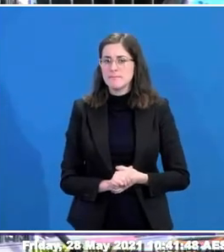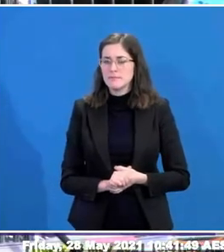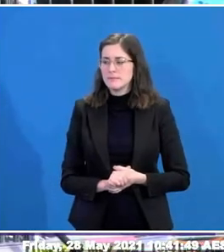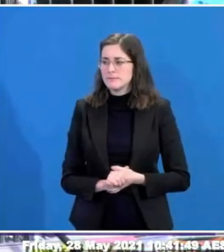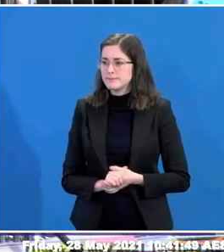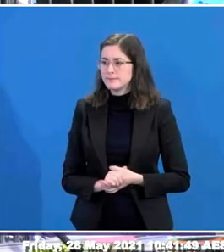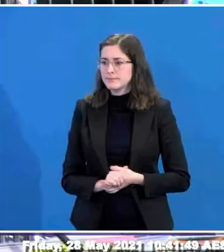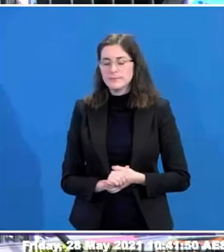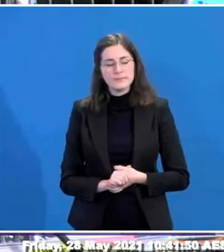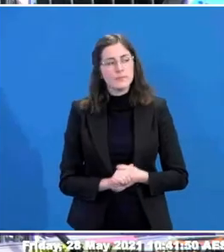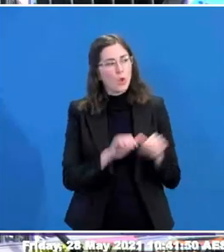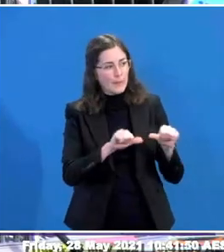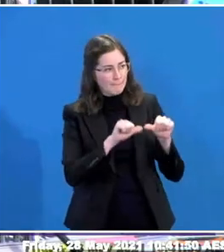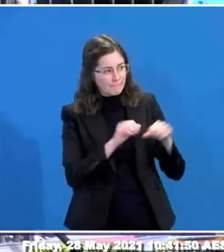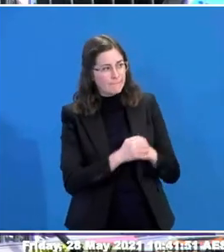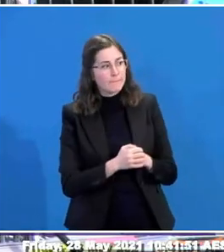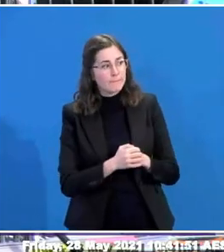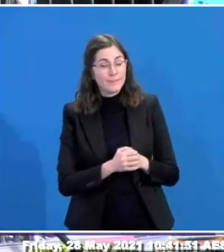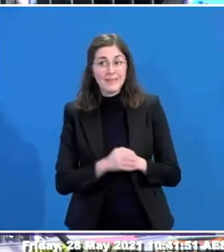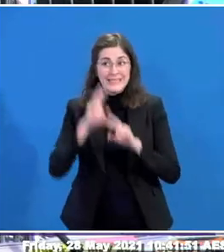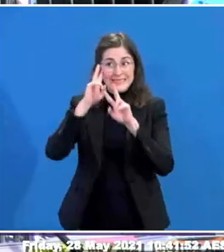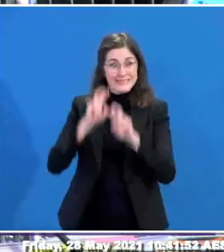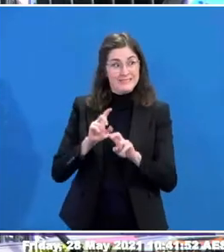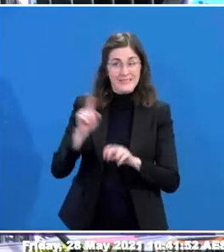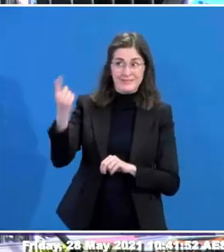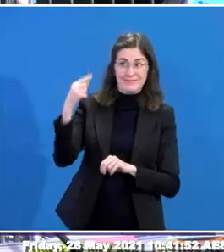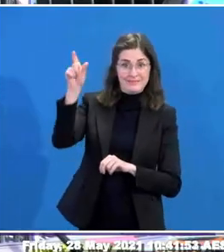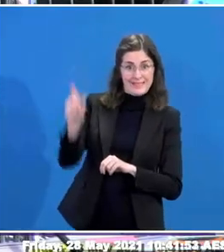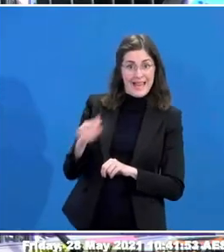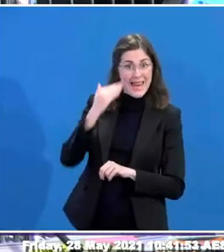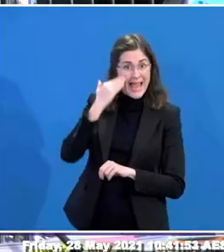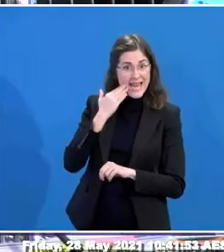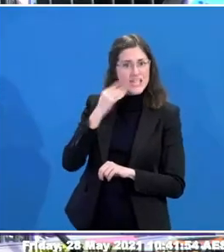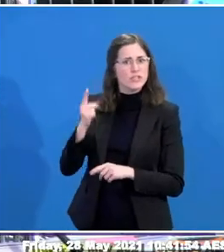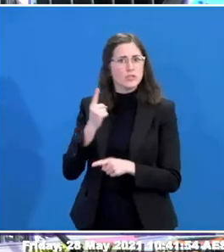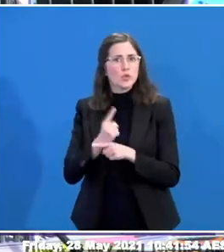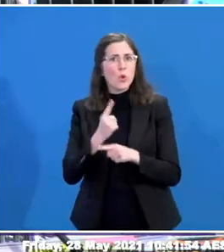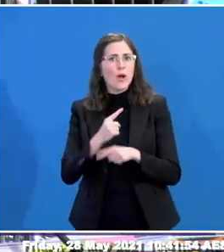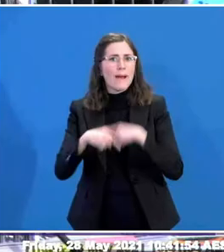Ms Piaud makes observations about recruitment and selection on the following page.